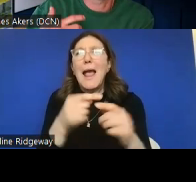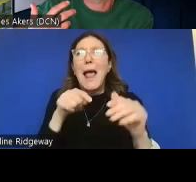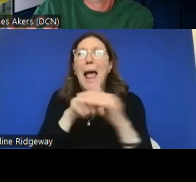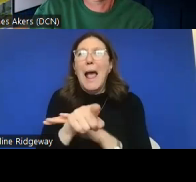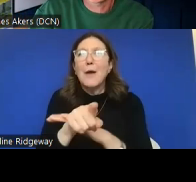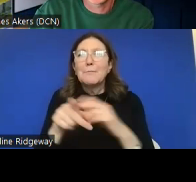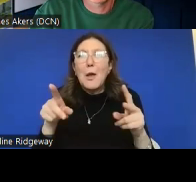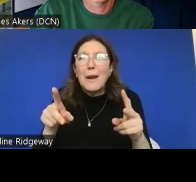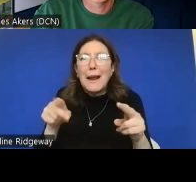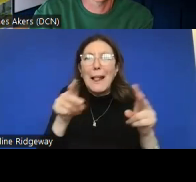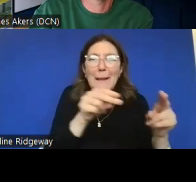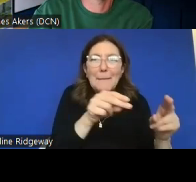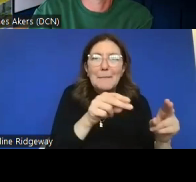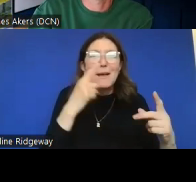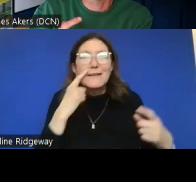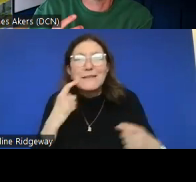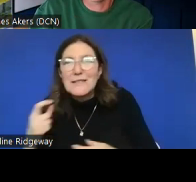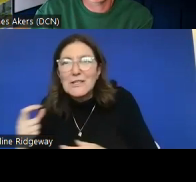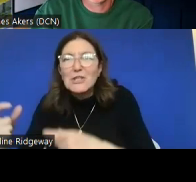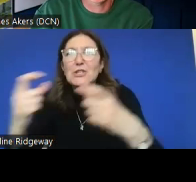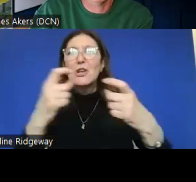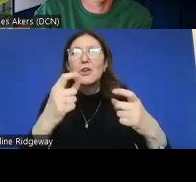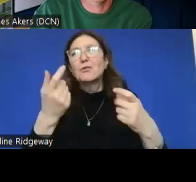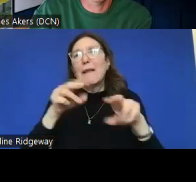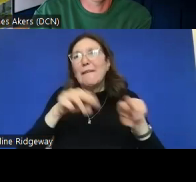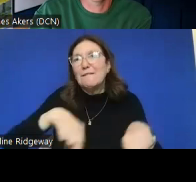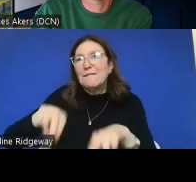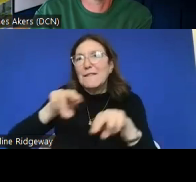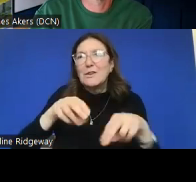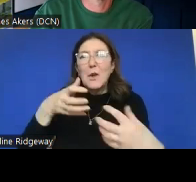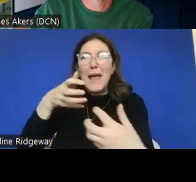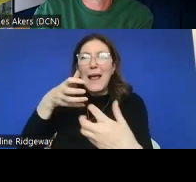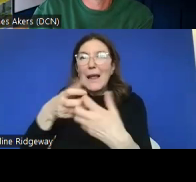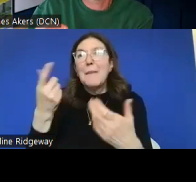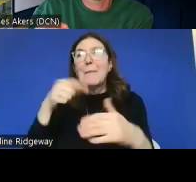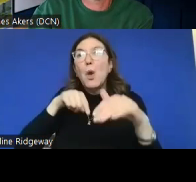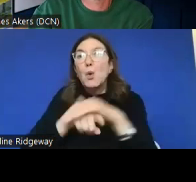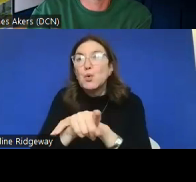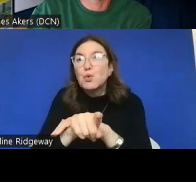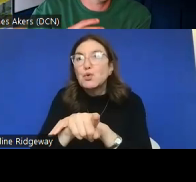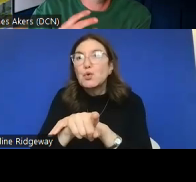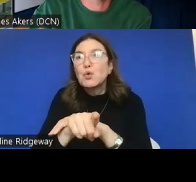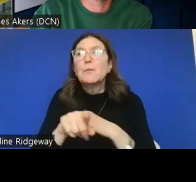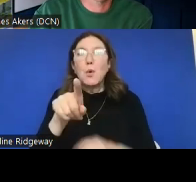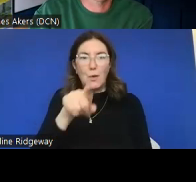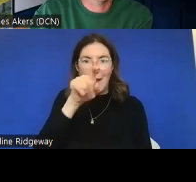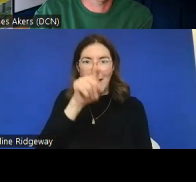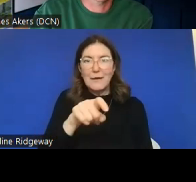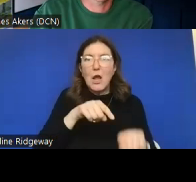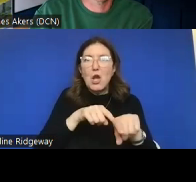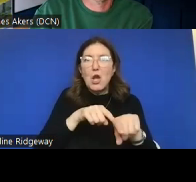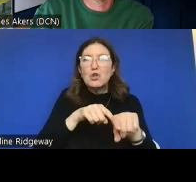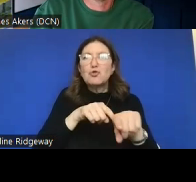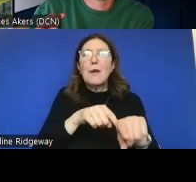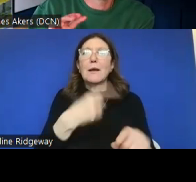your site search facility, your video engagement for YouTube videos. You can turn this on to track these things automatically.